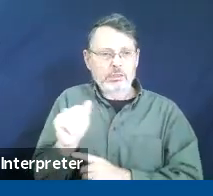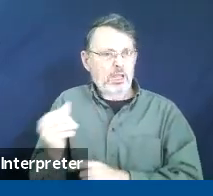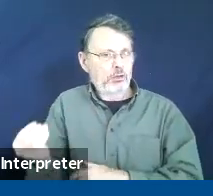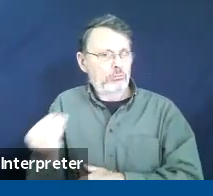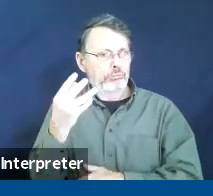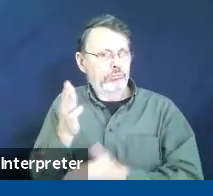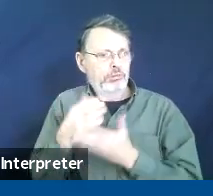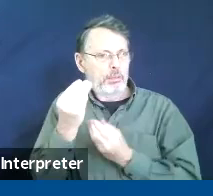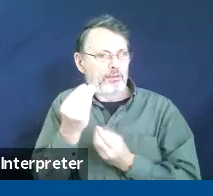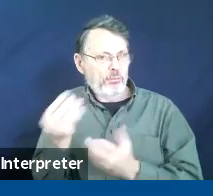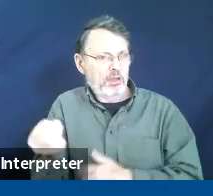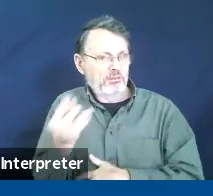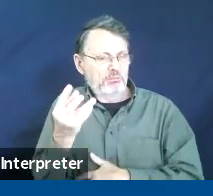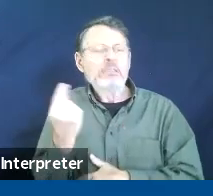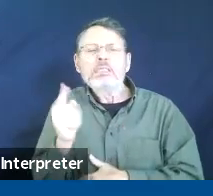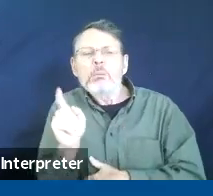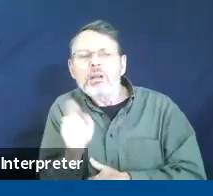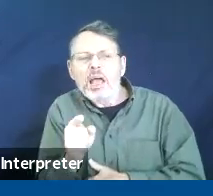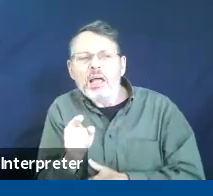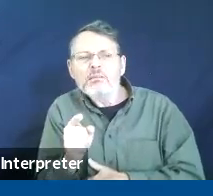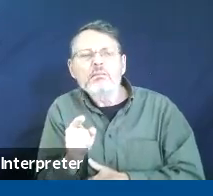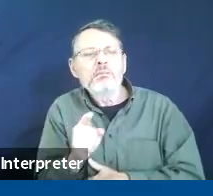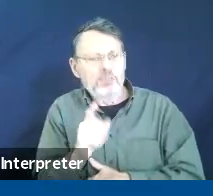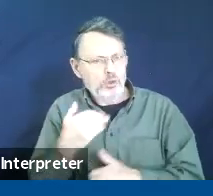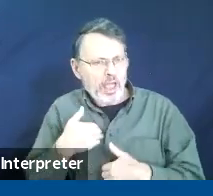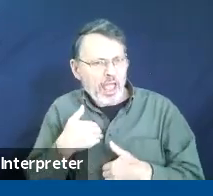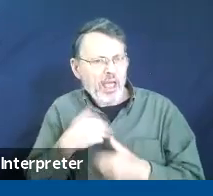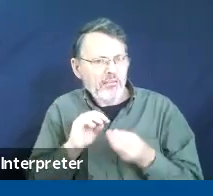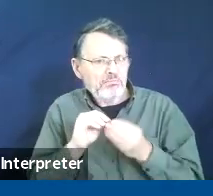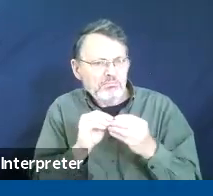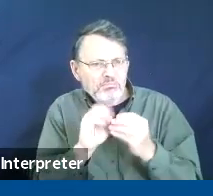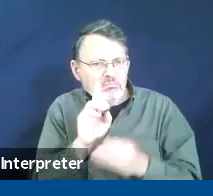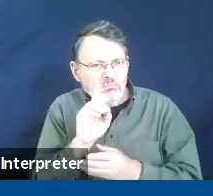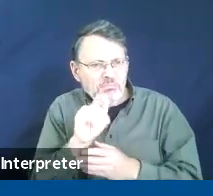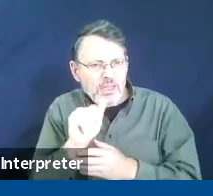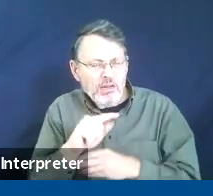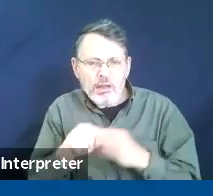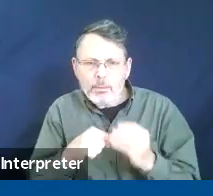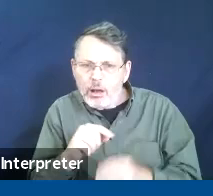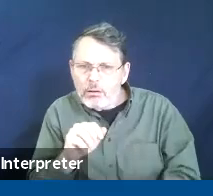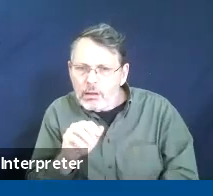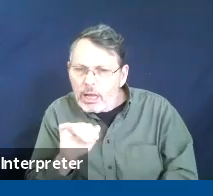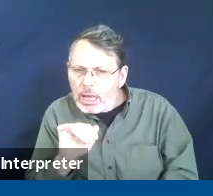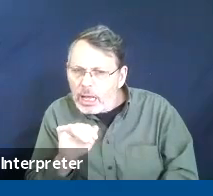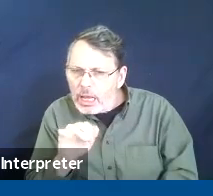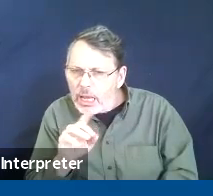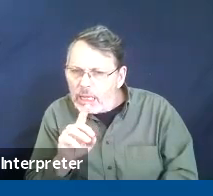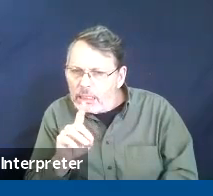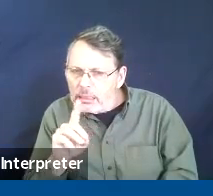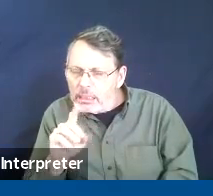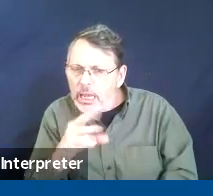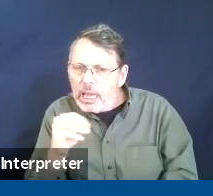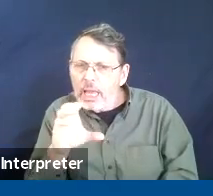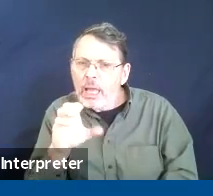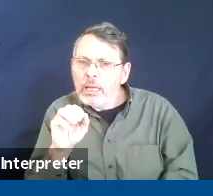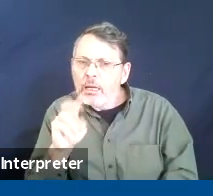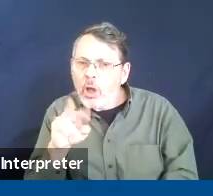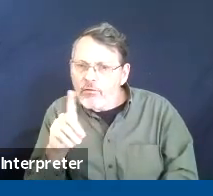but somebody was asking about whether there was data on IDD and COVID that was in the public as